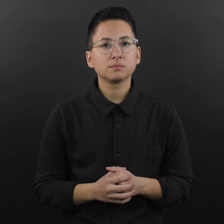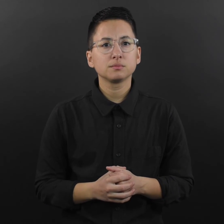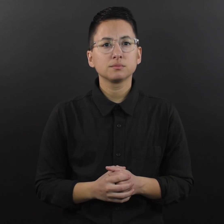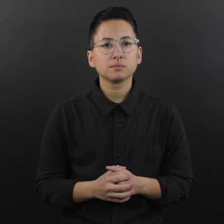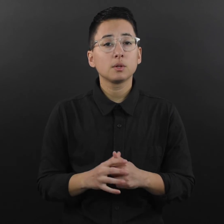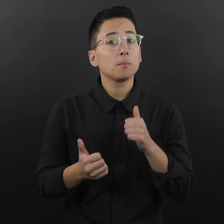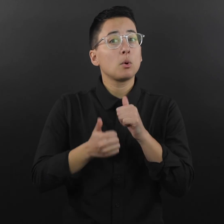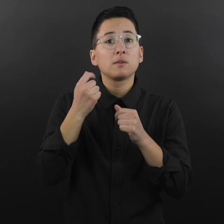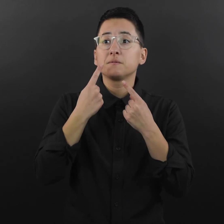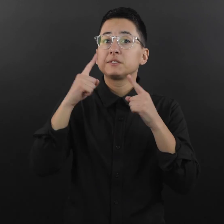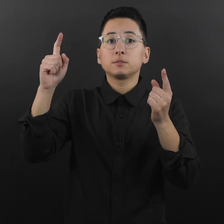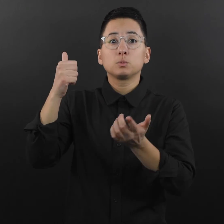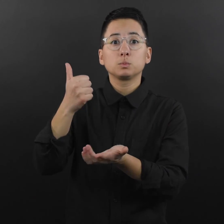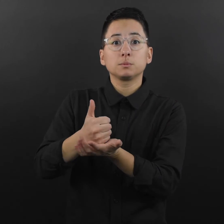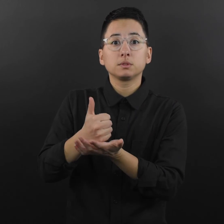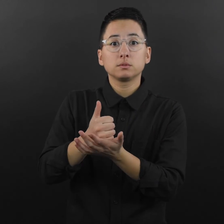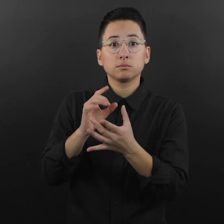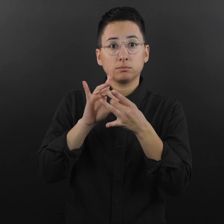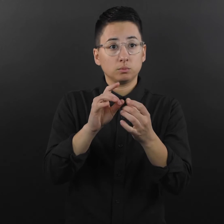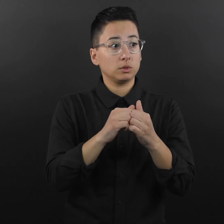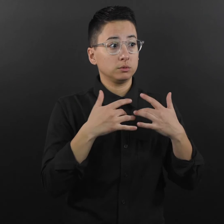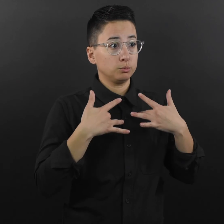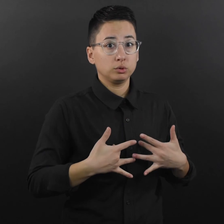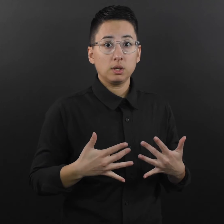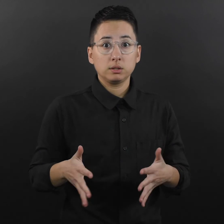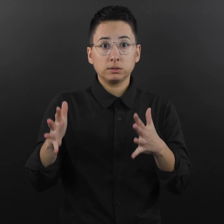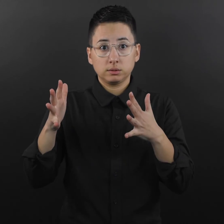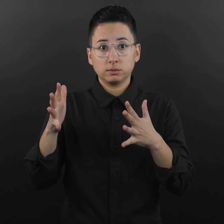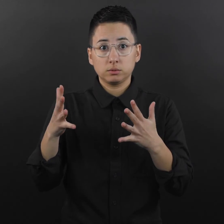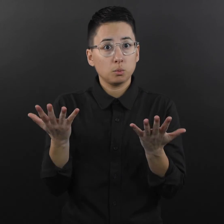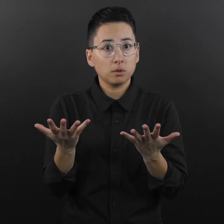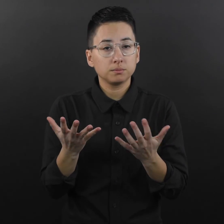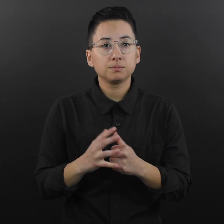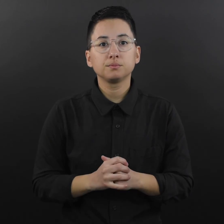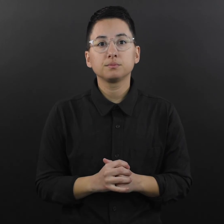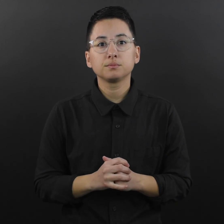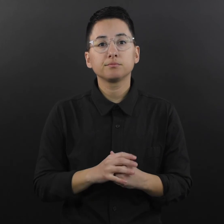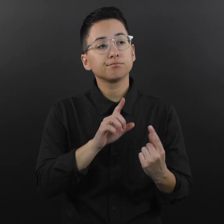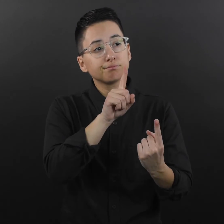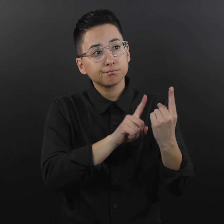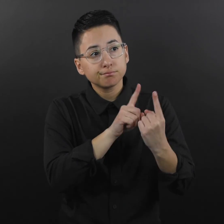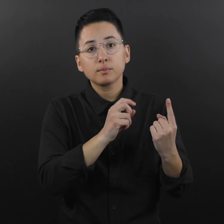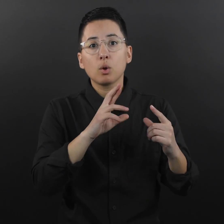for depression and anxiety can include: • Individual or group therapy